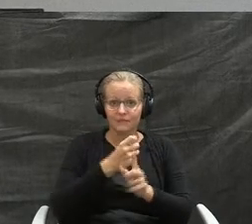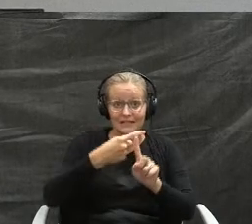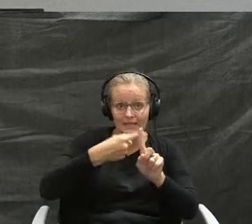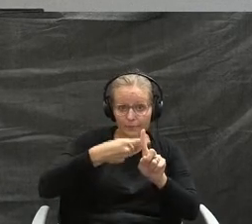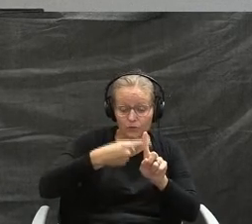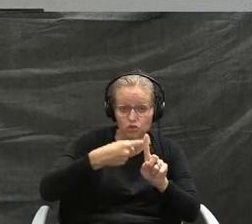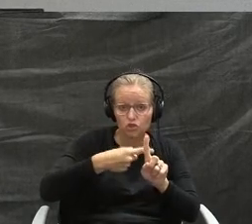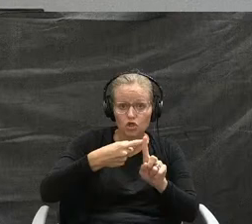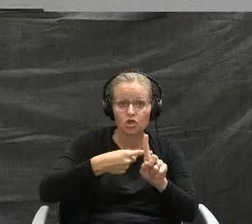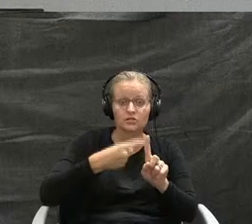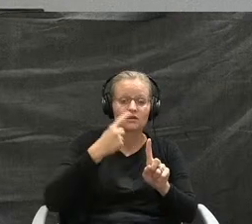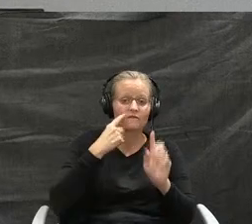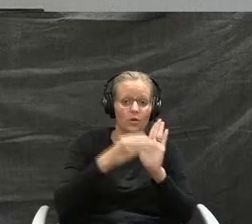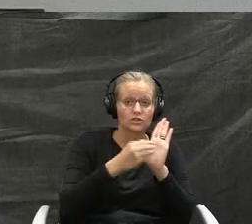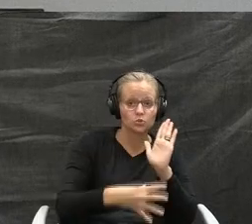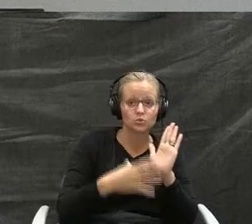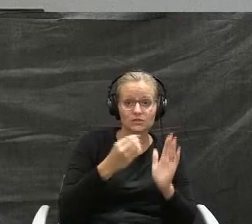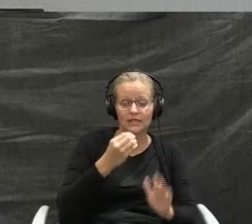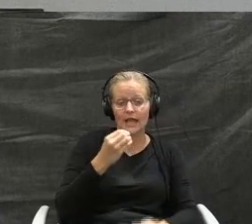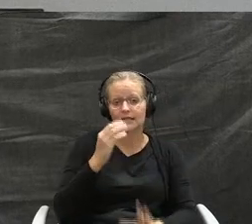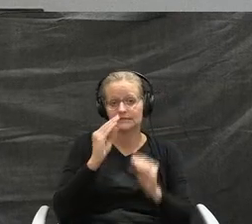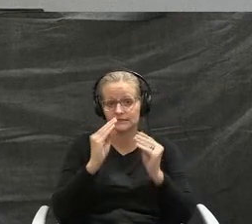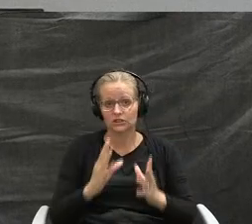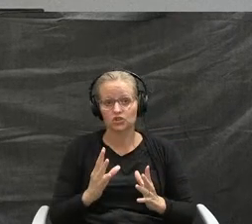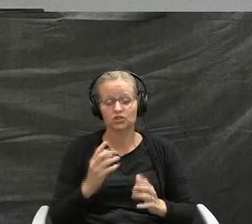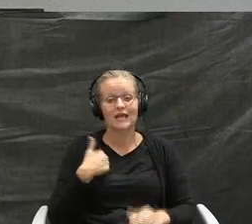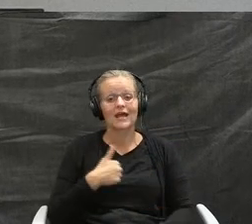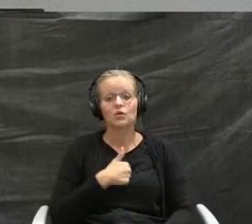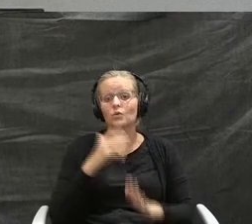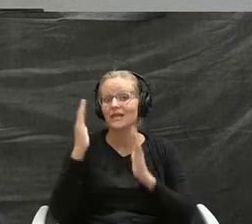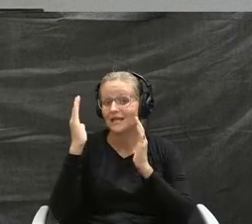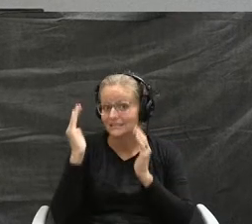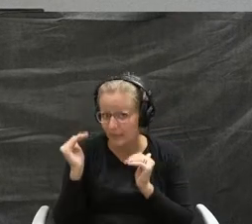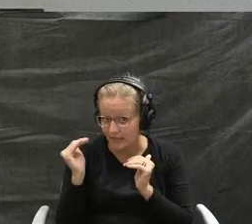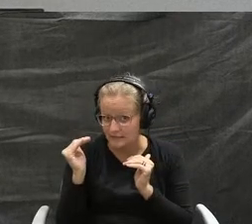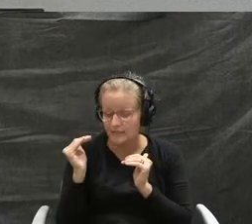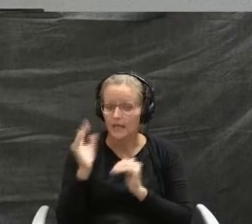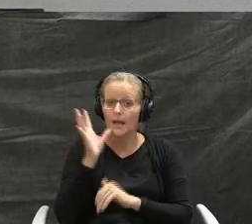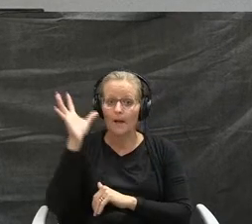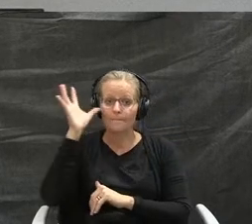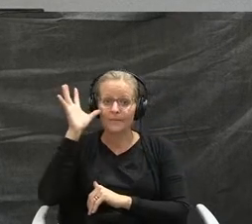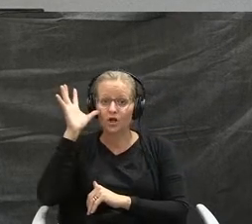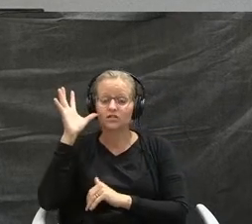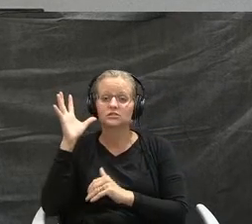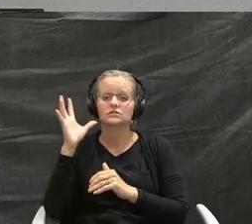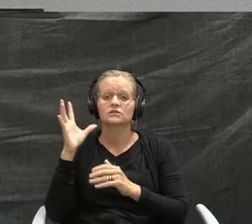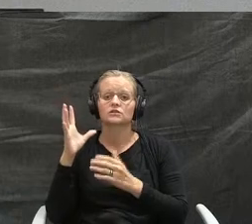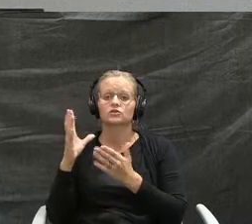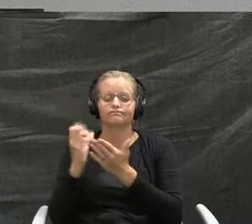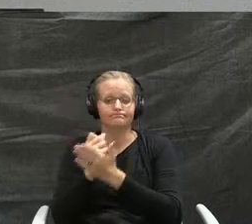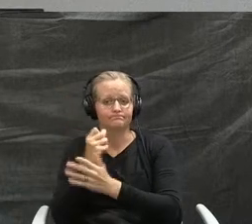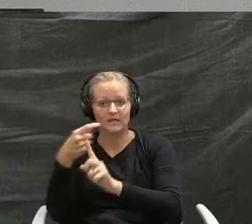child's temperatures before they come to school. So before they get on the bus or come in, the school door were